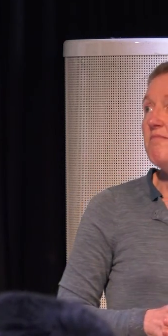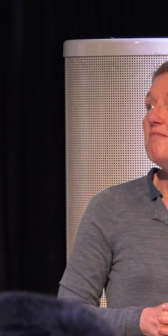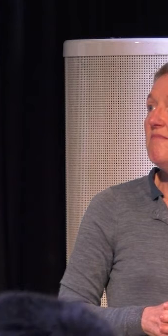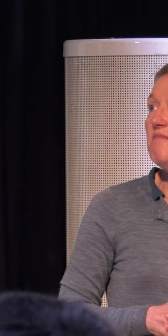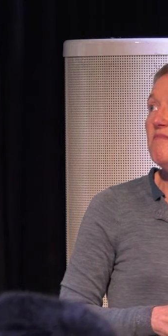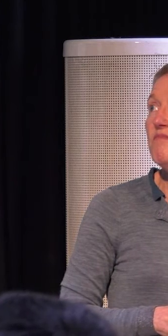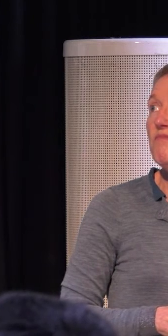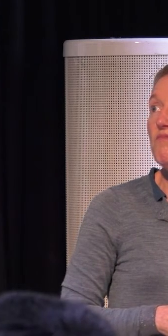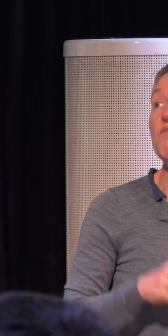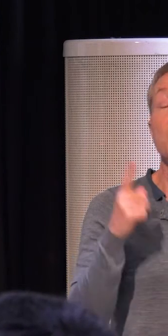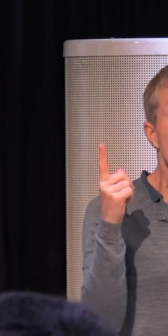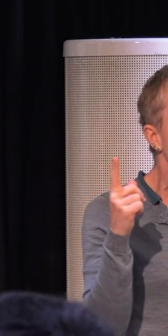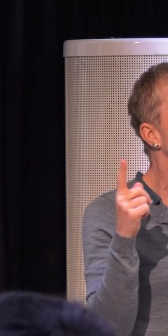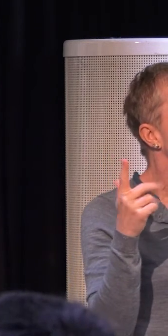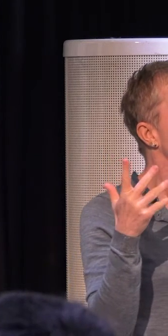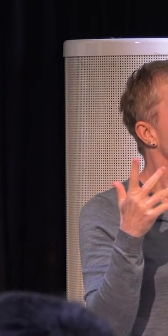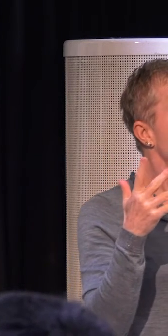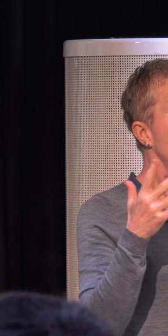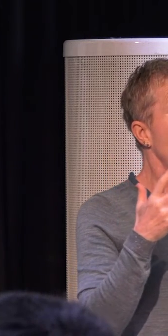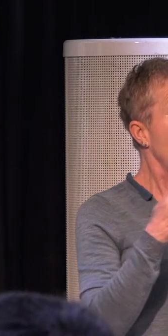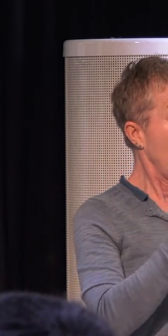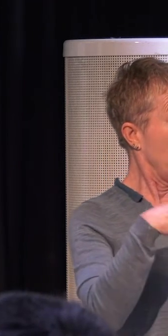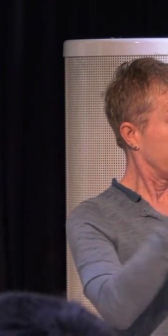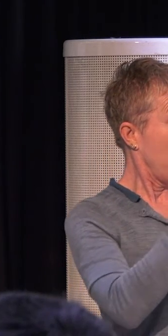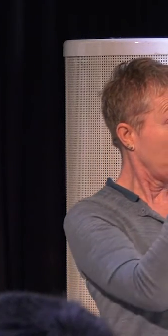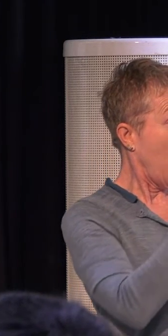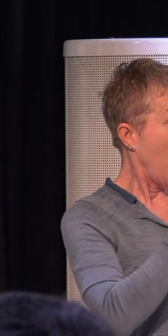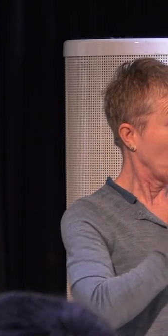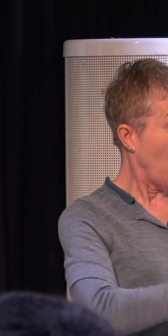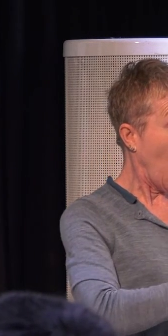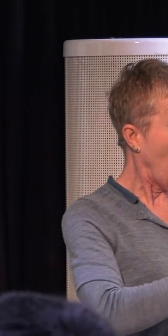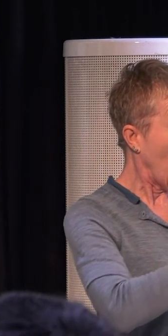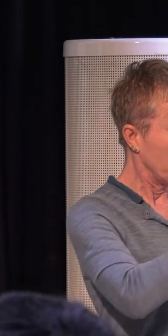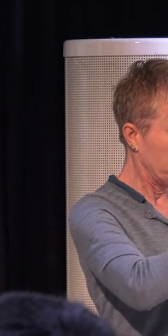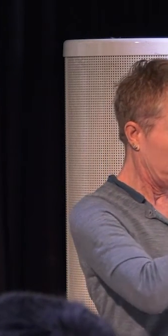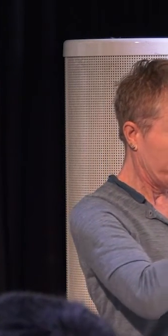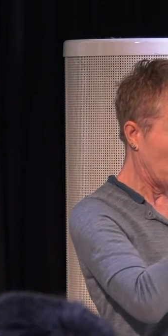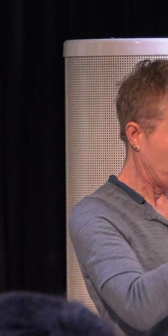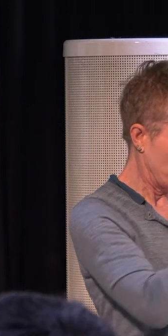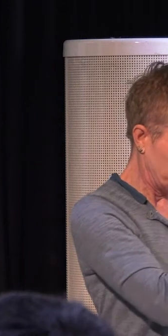So after successfully achieving Bronze Art Award for two separate projects, we wanted to again strive